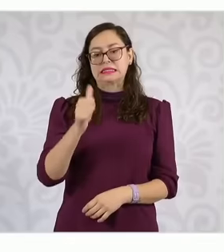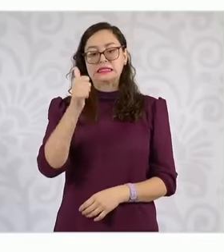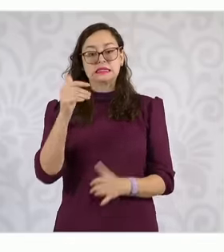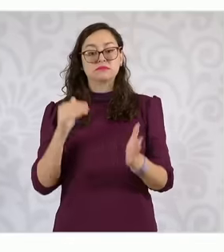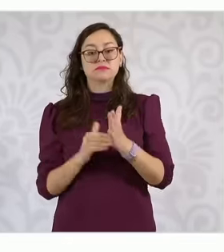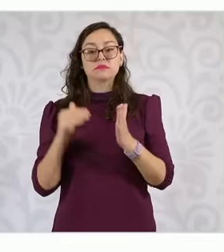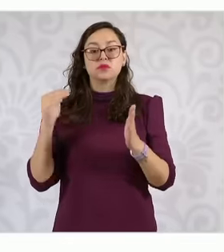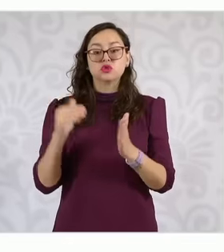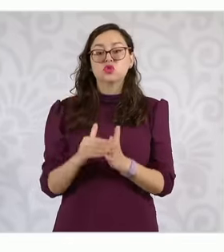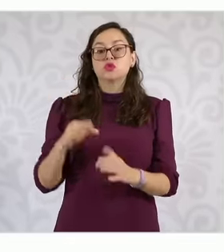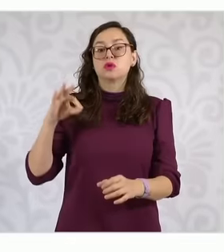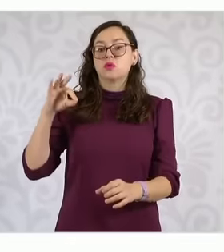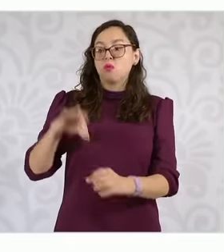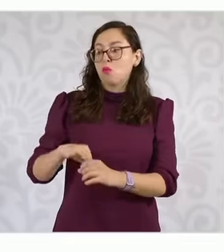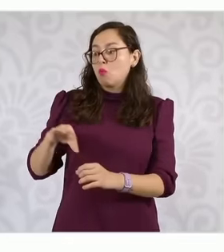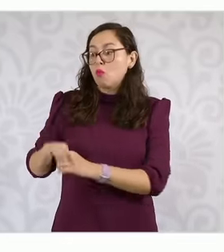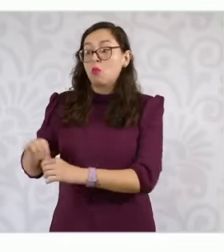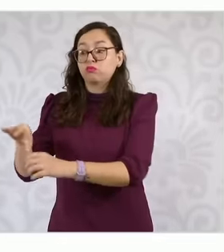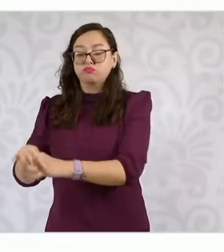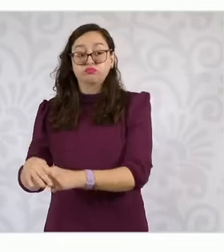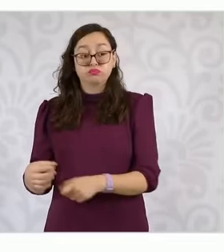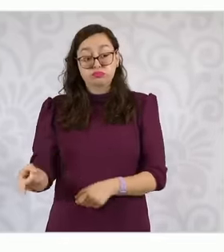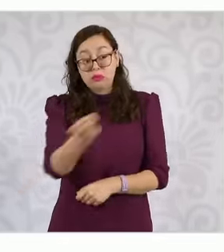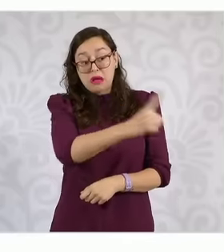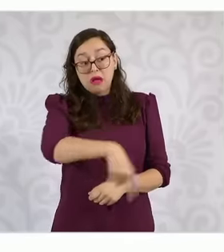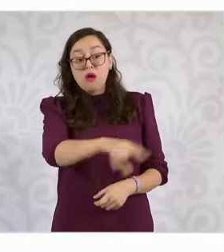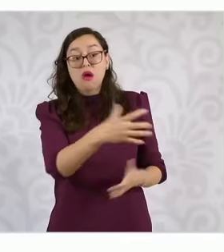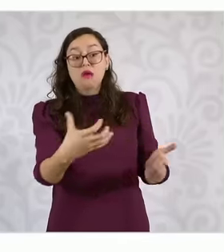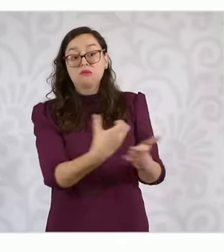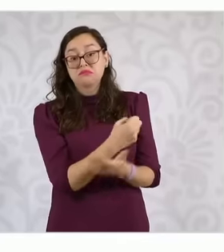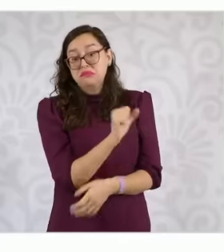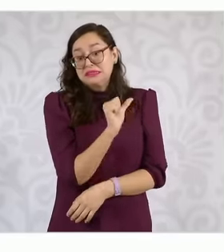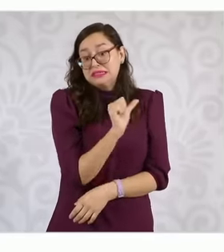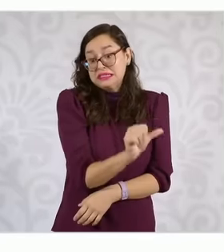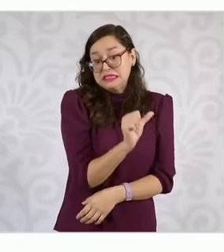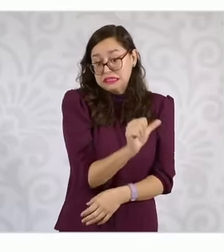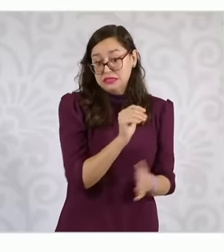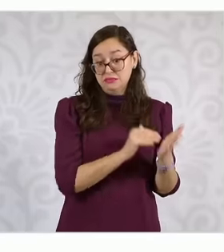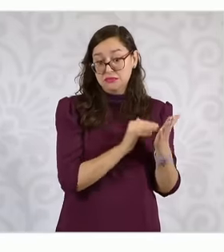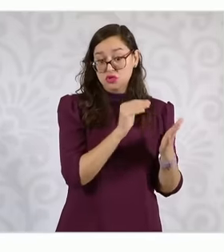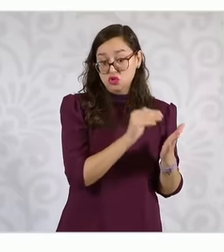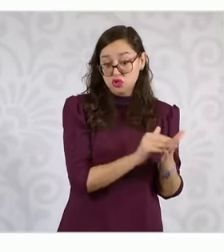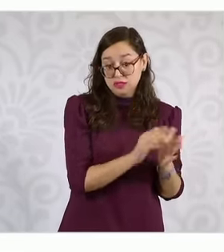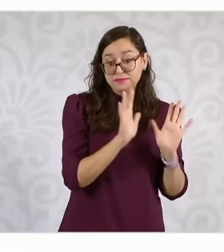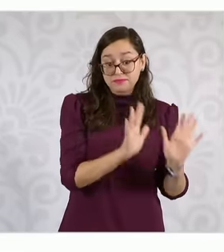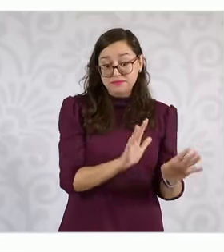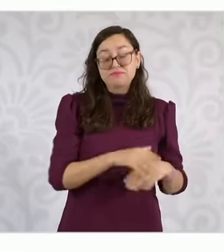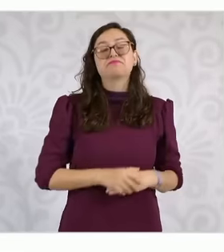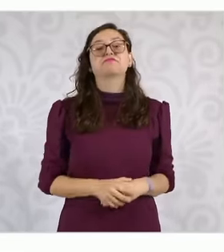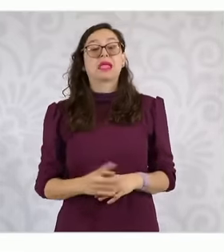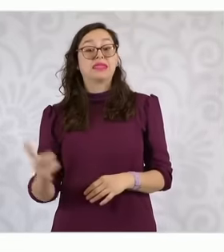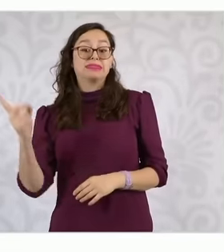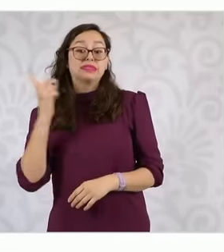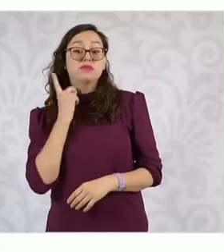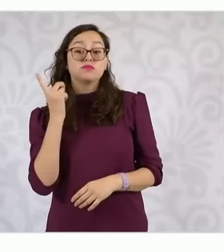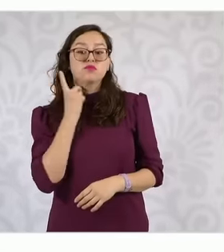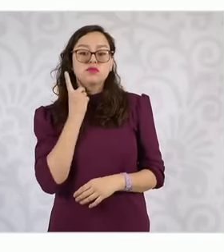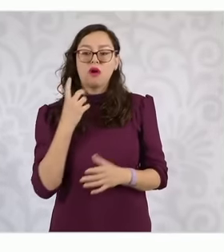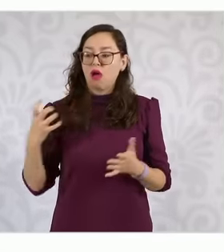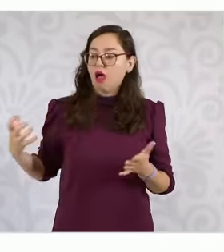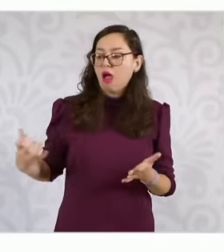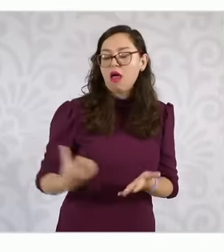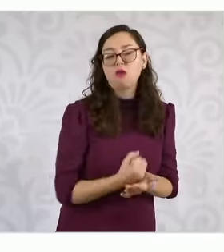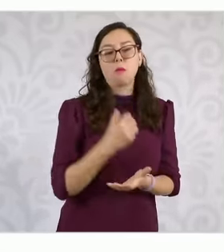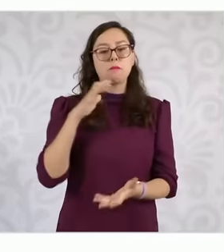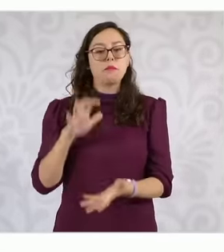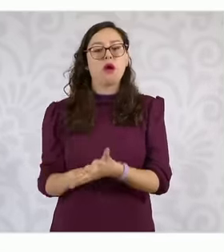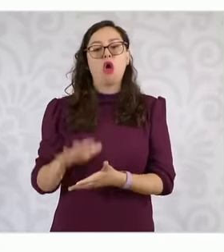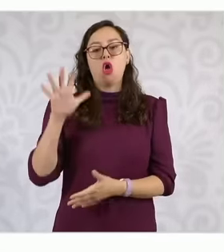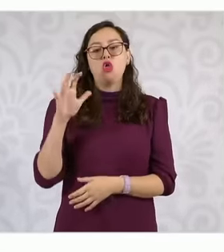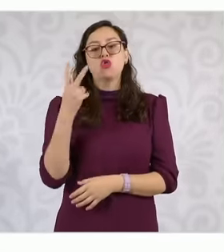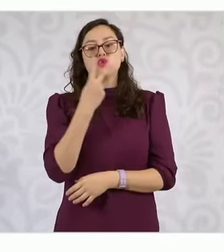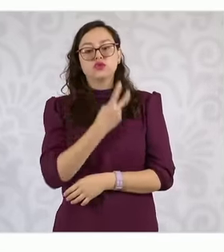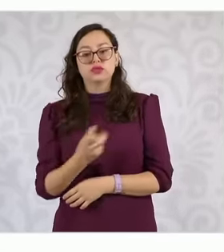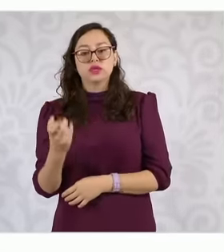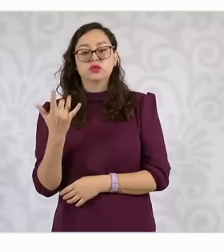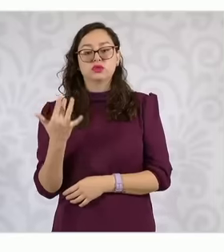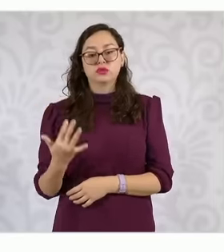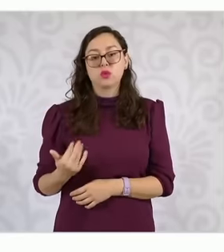to 16.5 million votes Going forward, in the case of the deputies, 256